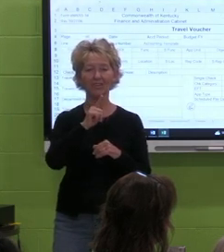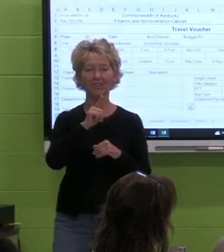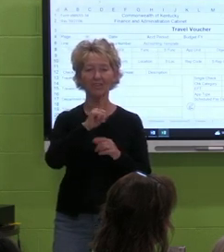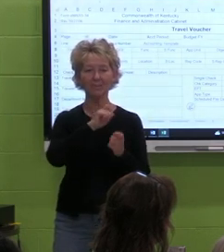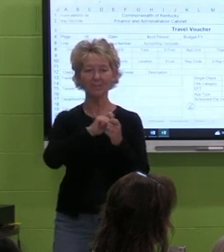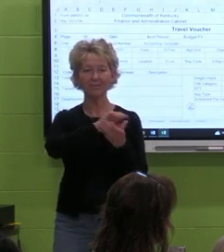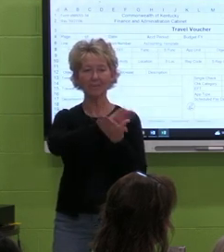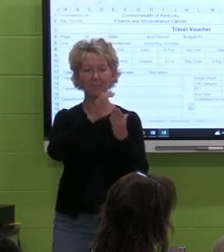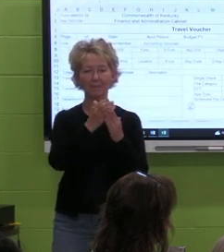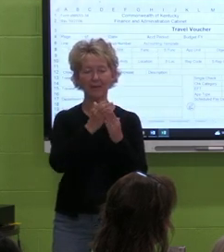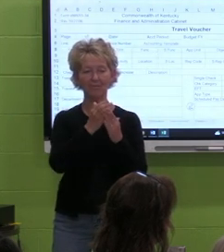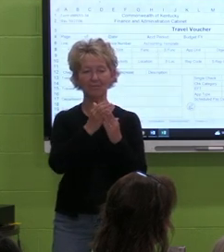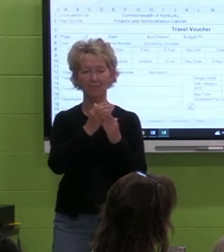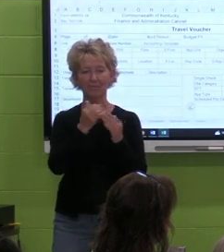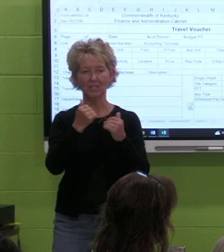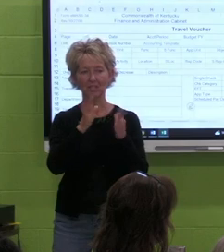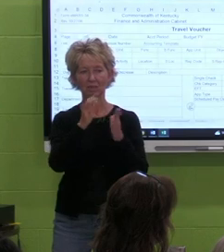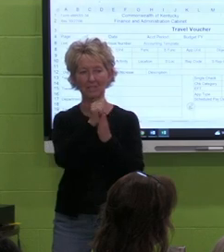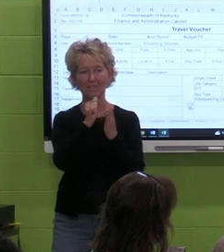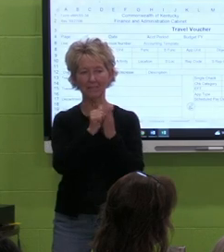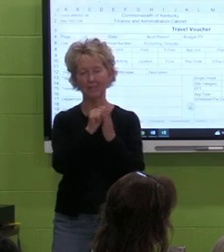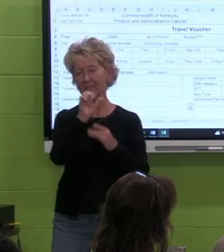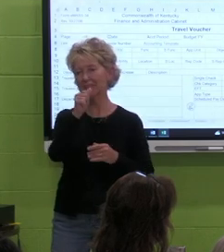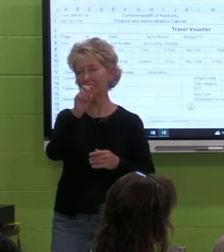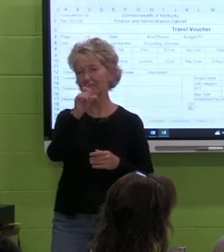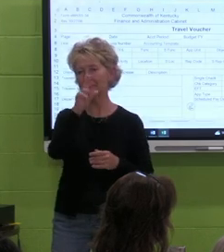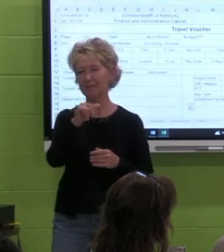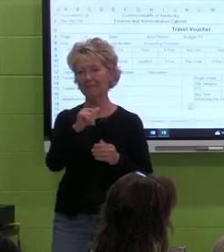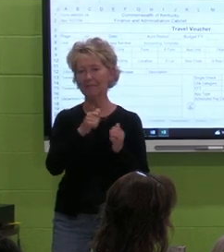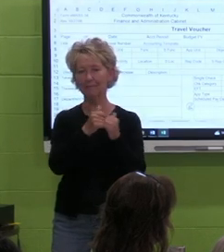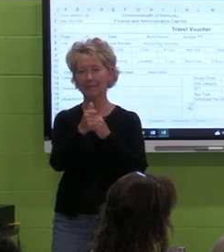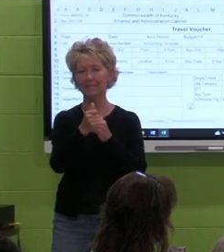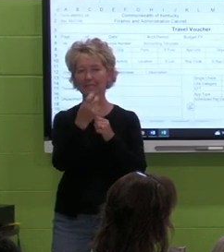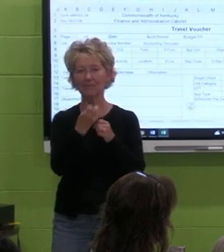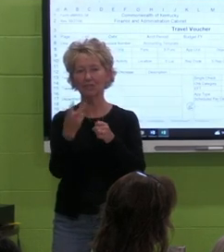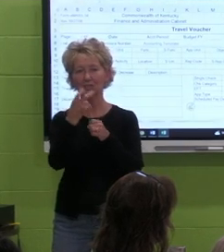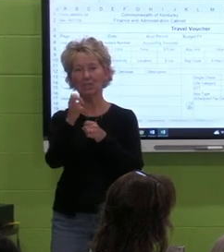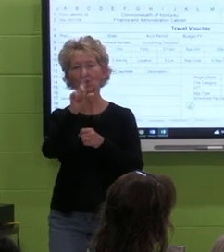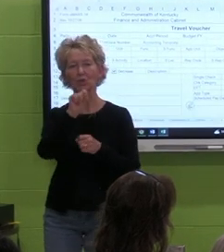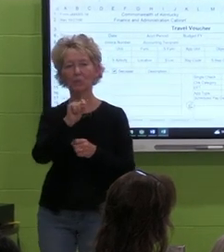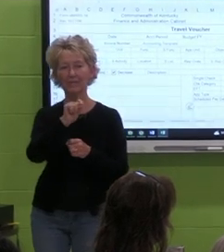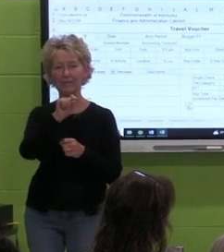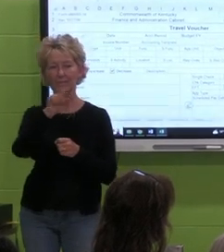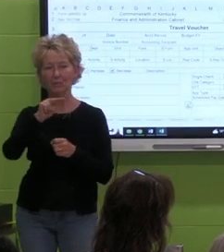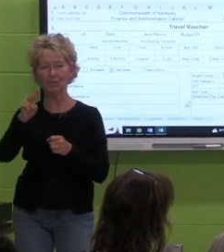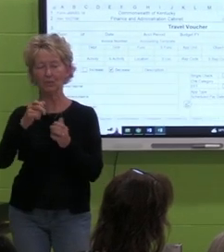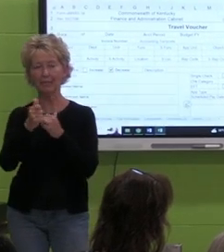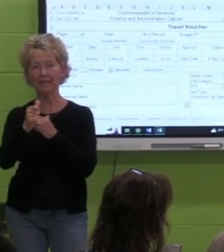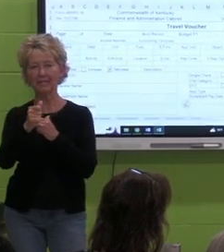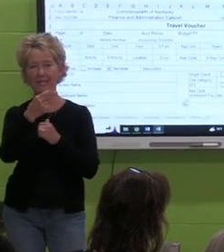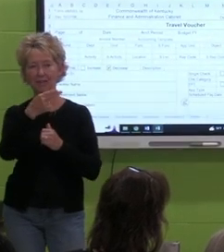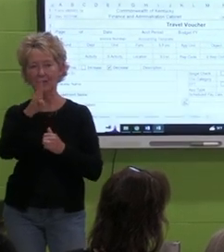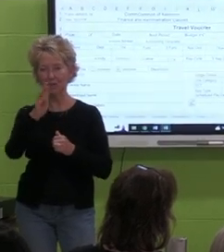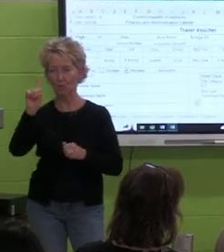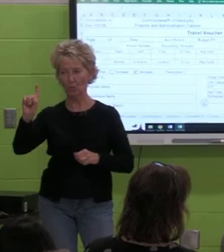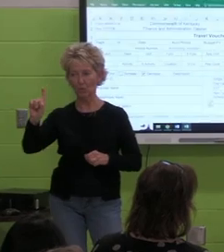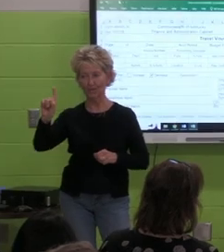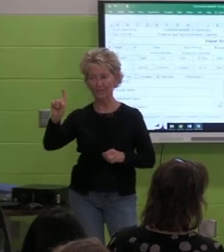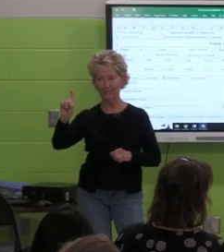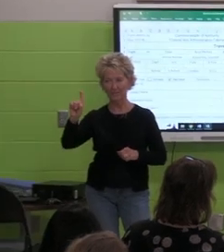every two years okay so in 2022 they passed what's called House Bill one house bill one tells All